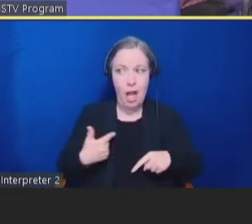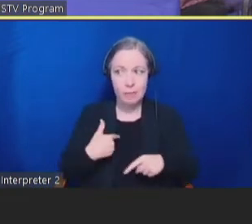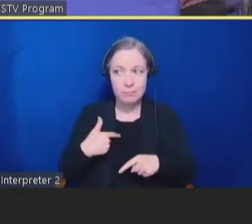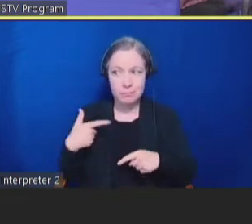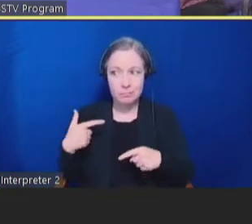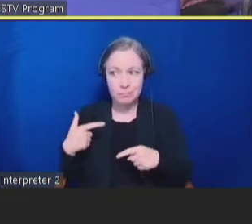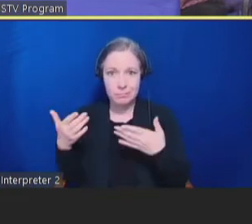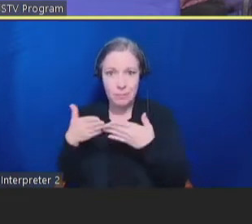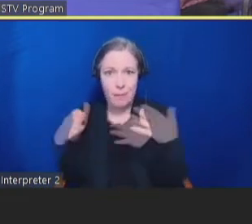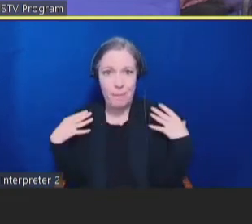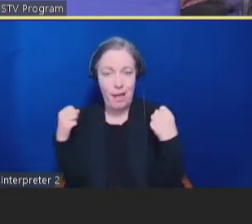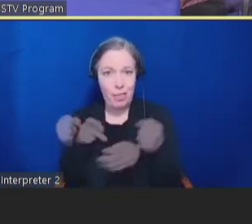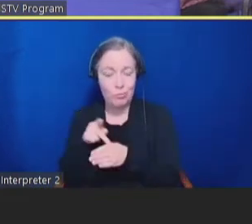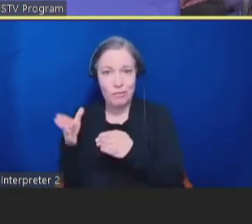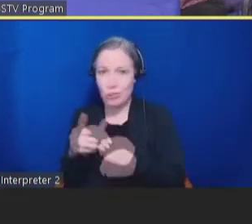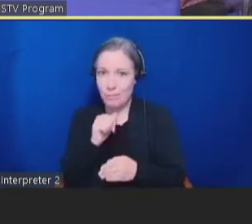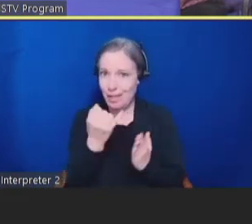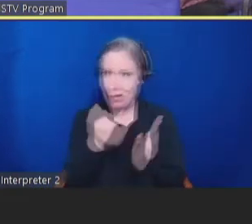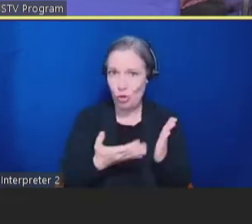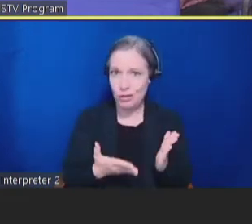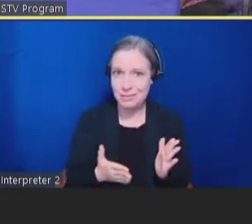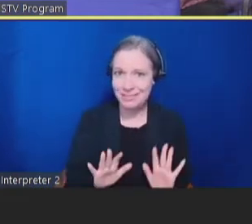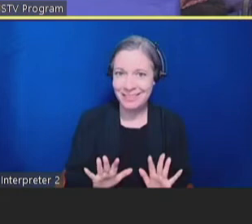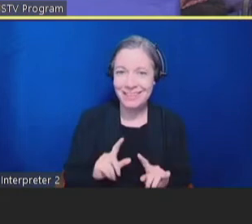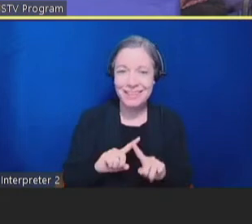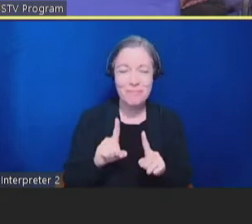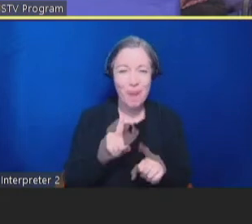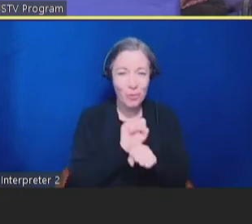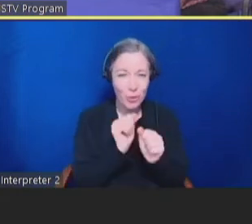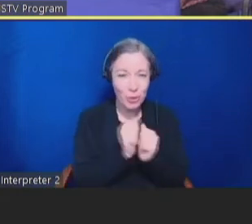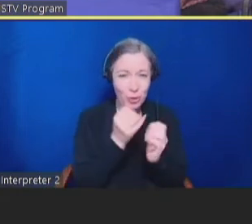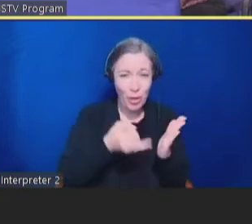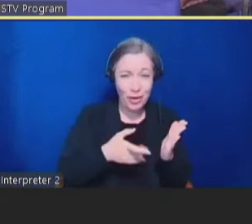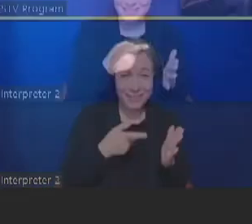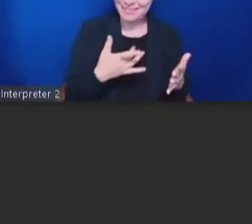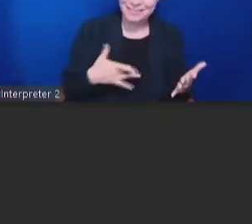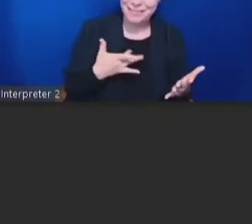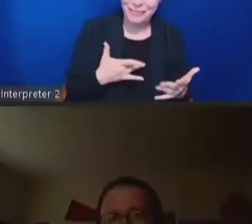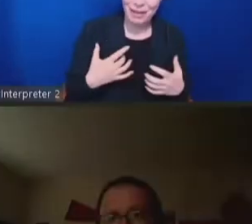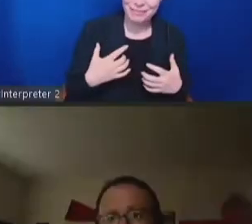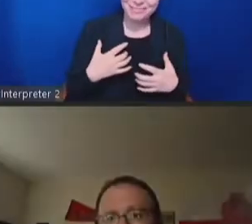And so, when we worked with the artists, they had the same reservations. The video I showed